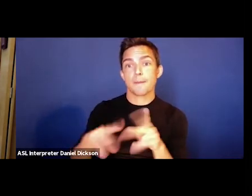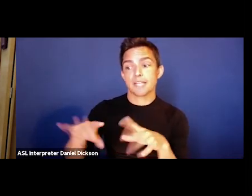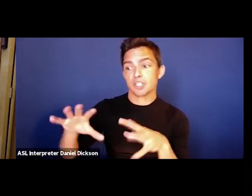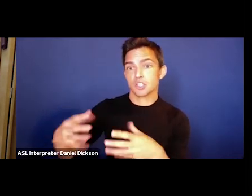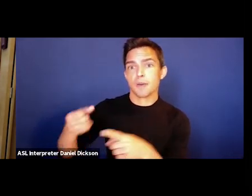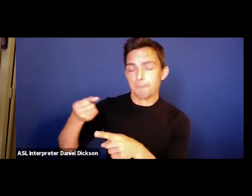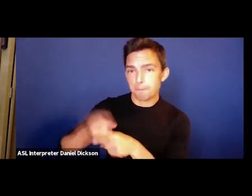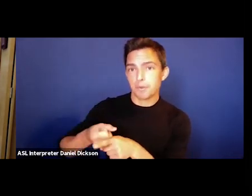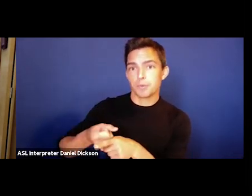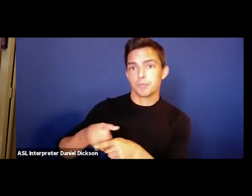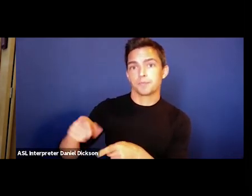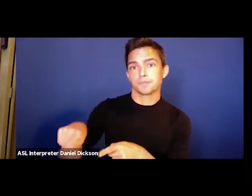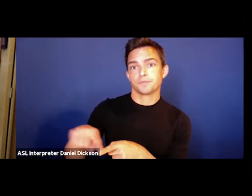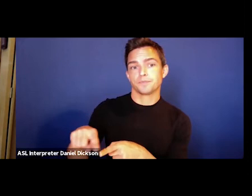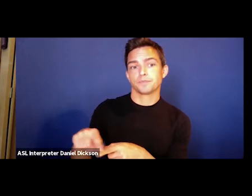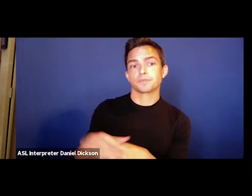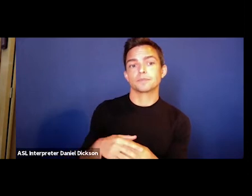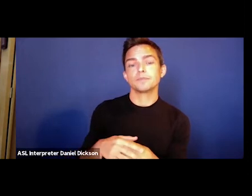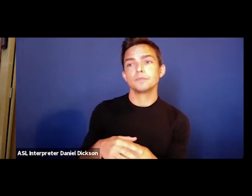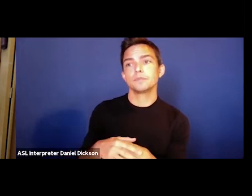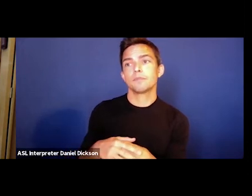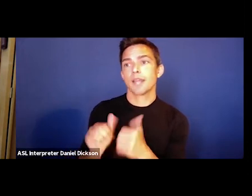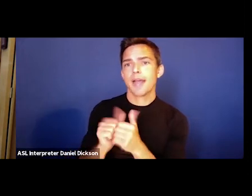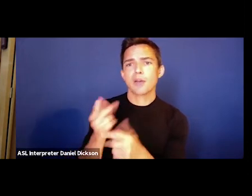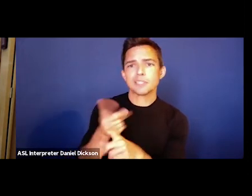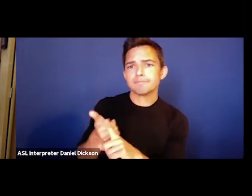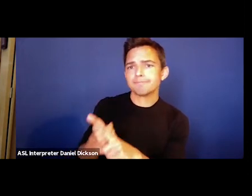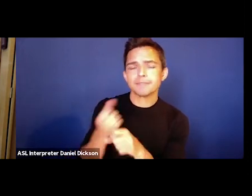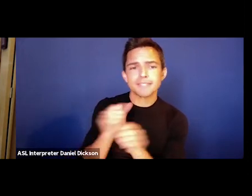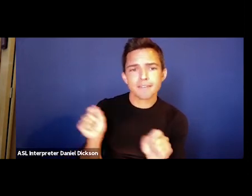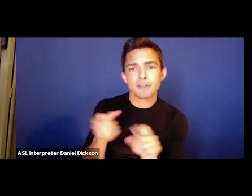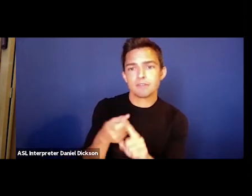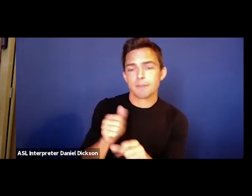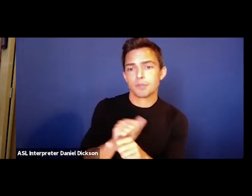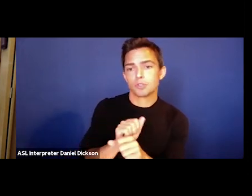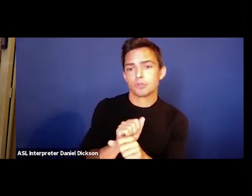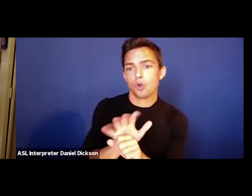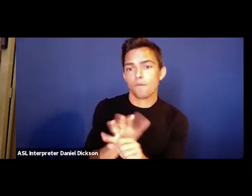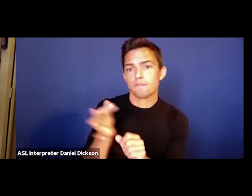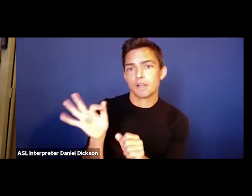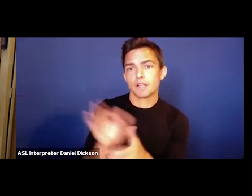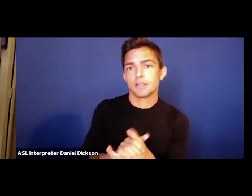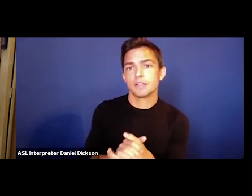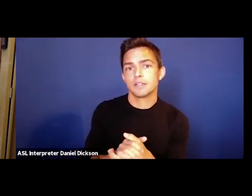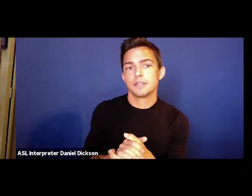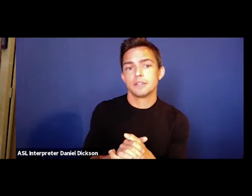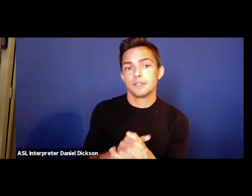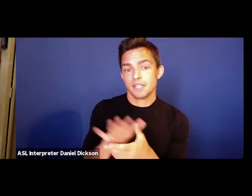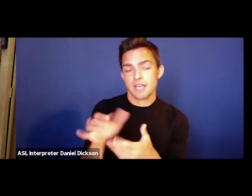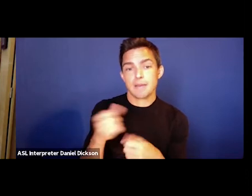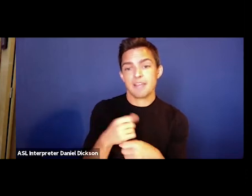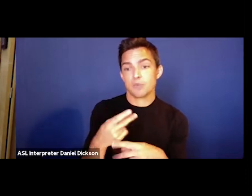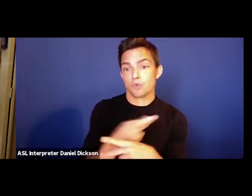they needed to do to keep themselves safe from COVID-19. It exacerbated prior health disparities